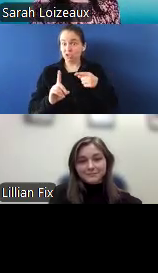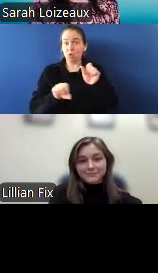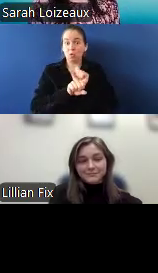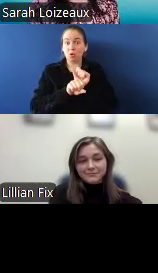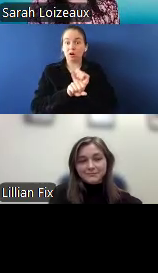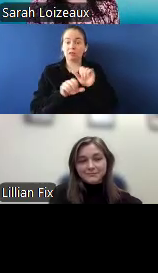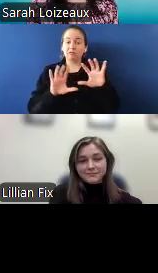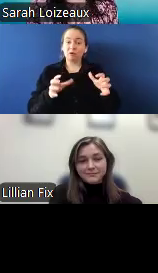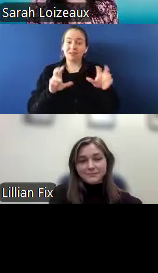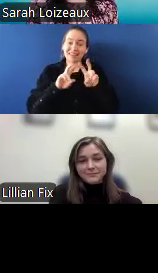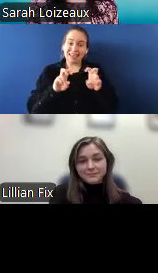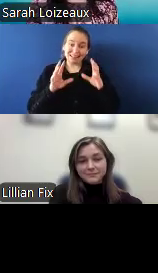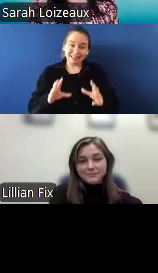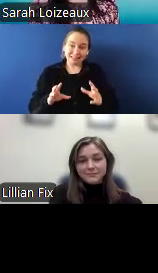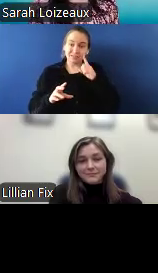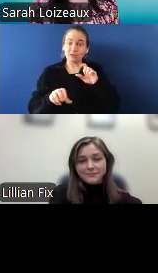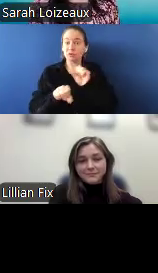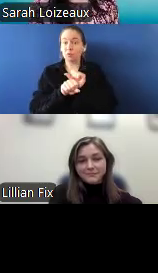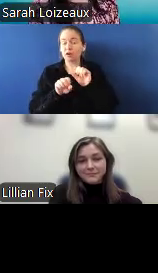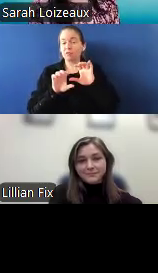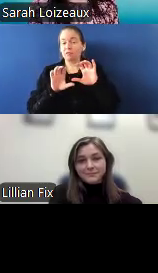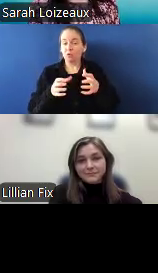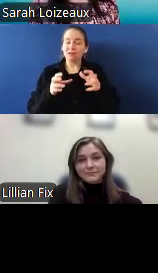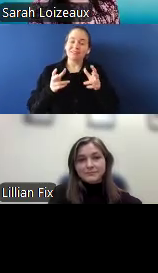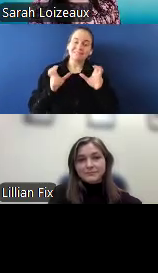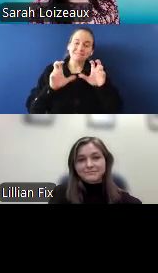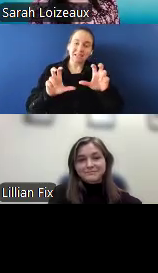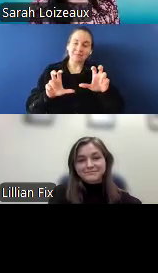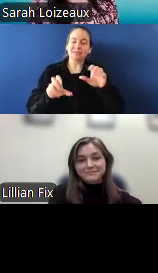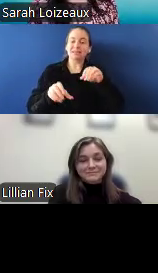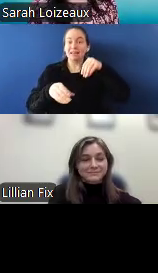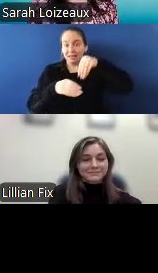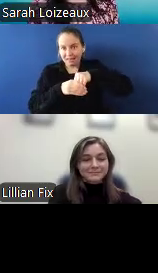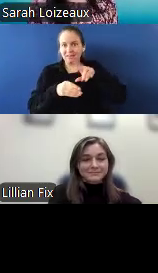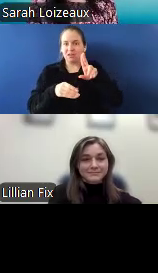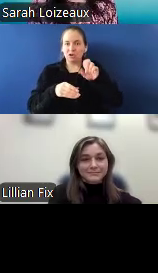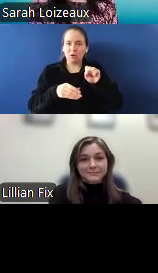Investment at the US Department of Labor's Employment and Training Administration, where